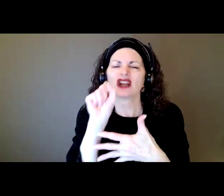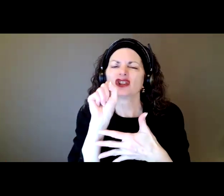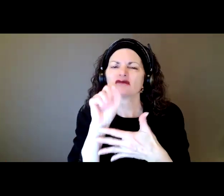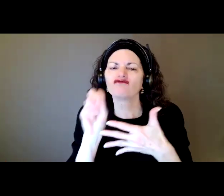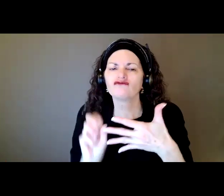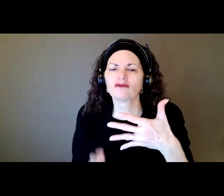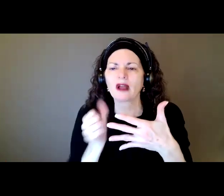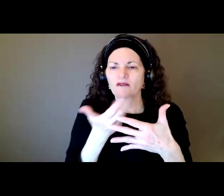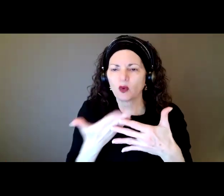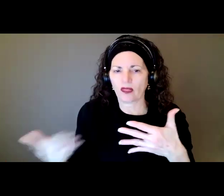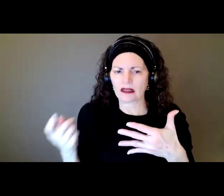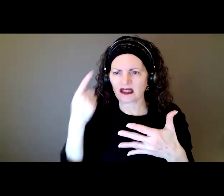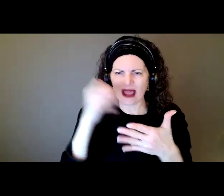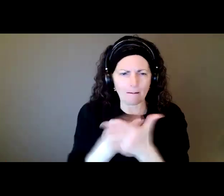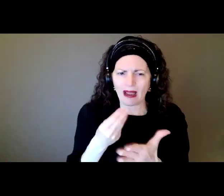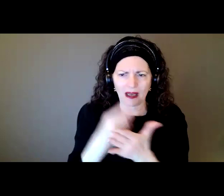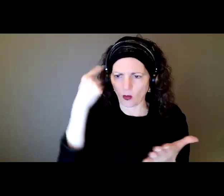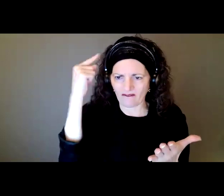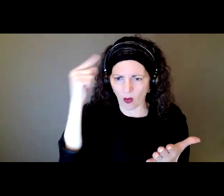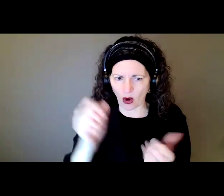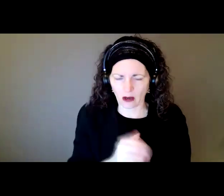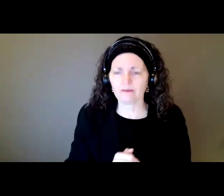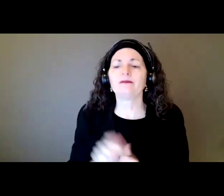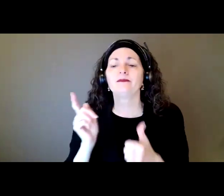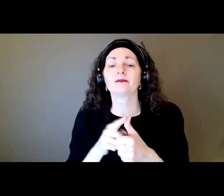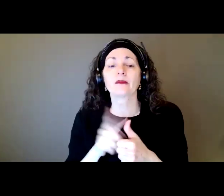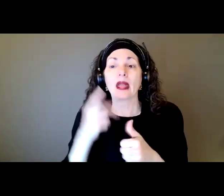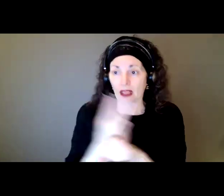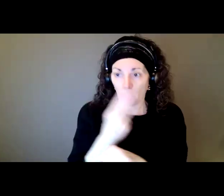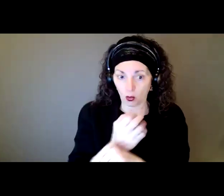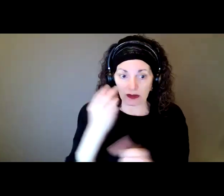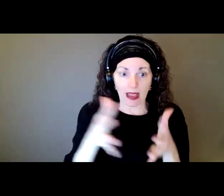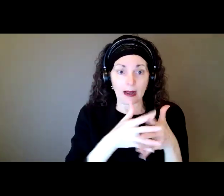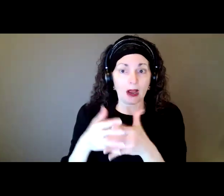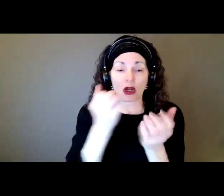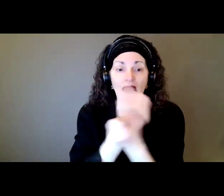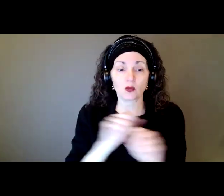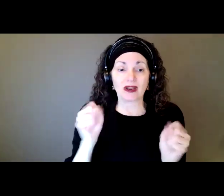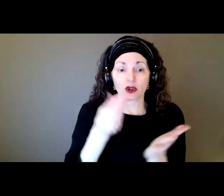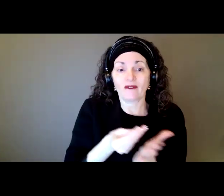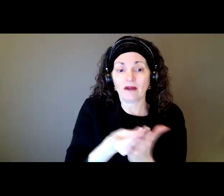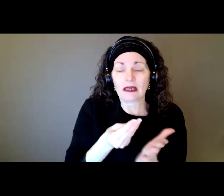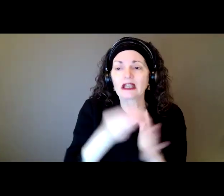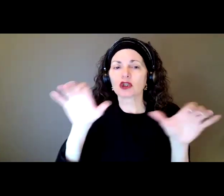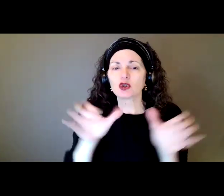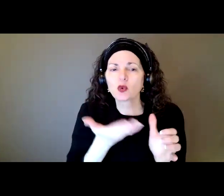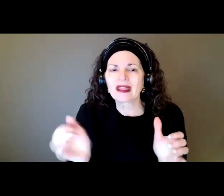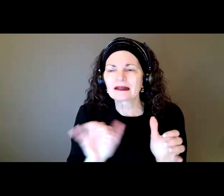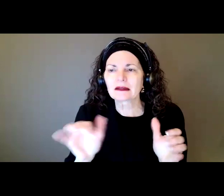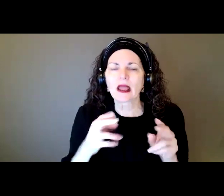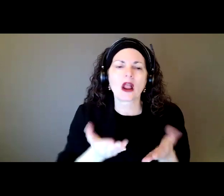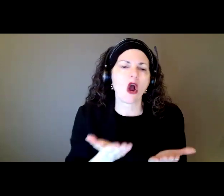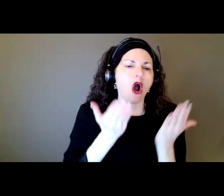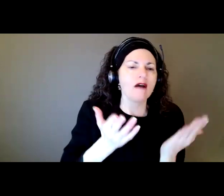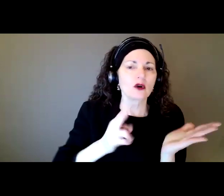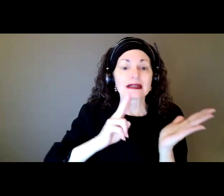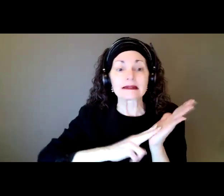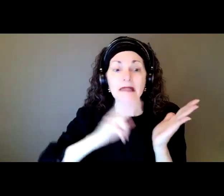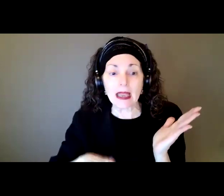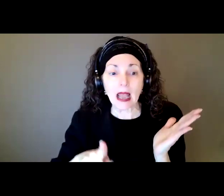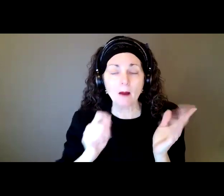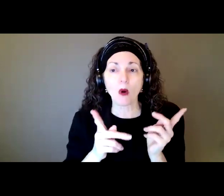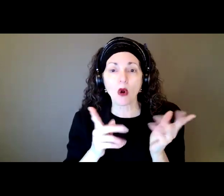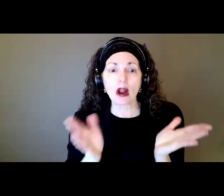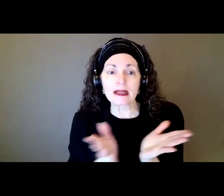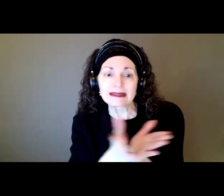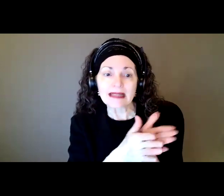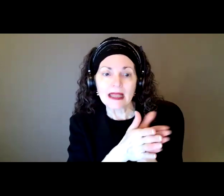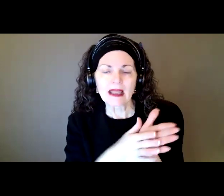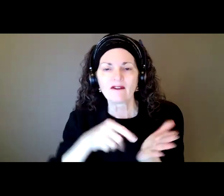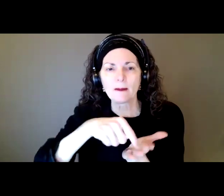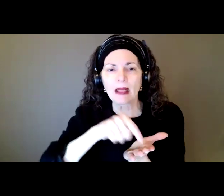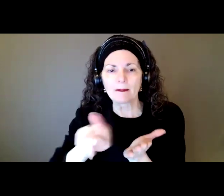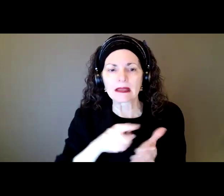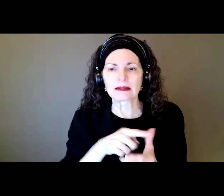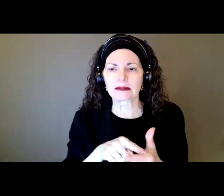States used the American Rescue Plan funding to do things like offering sign up or incentive payments to the direct support workforce, increasing payment rates